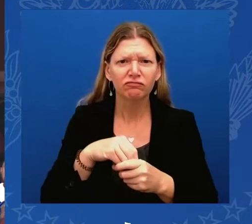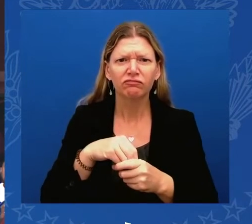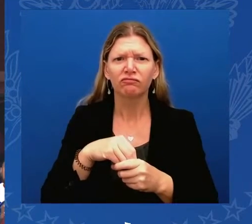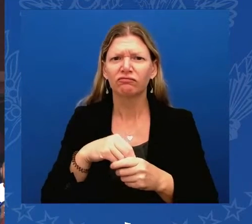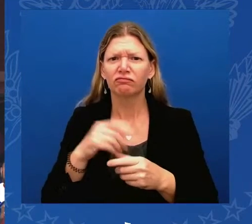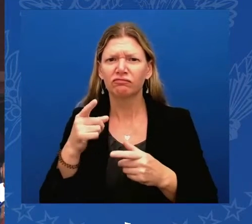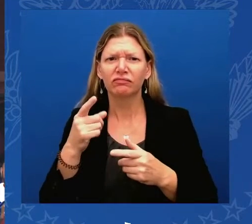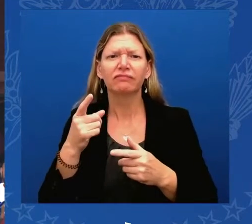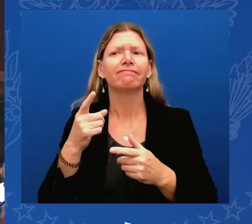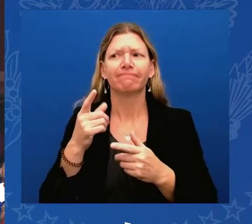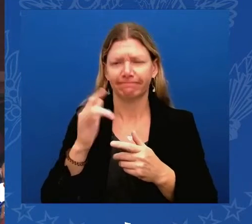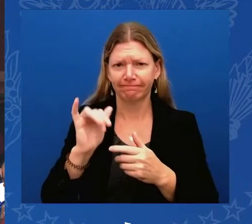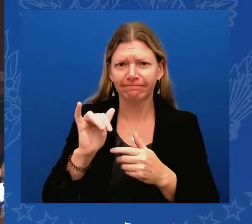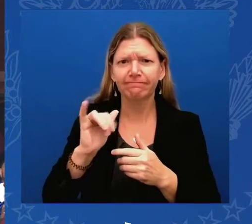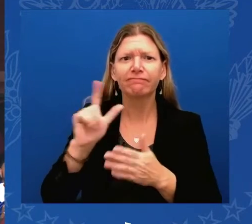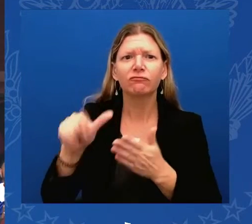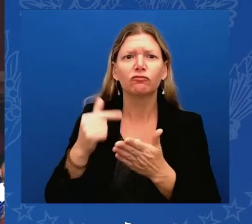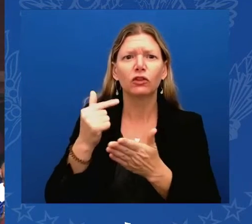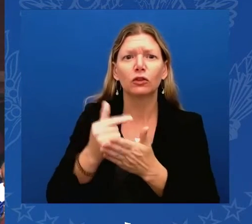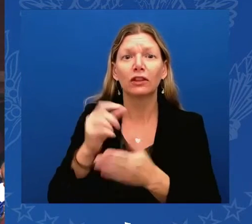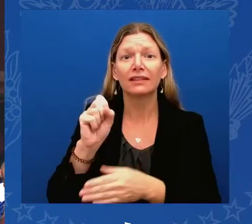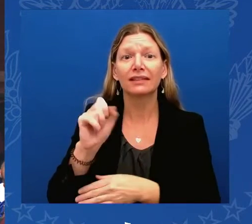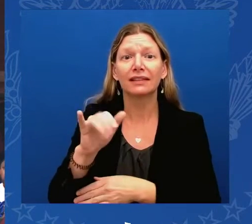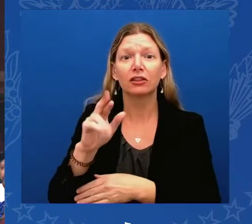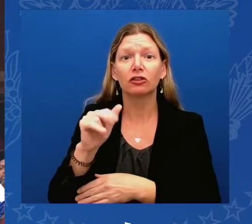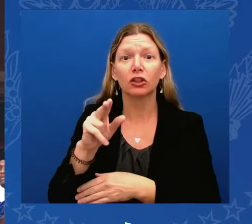Two years later, at 29,